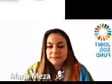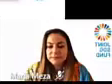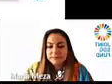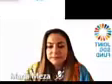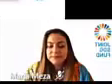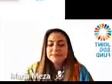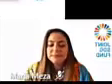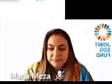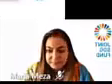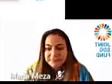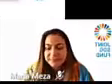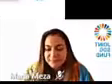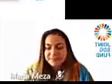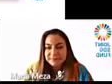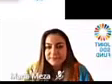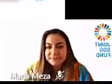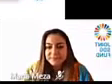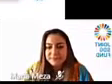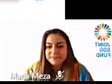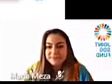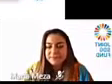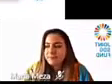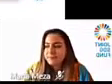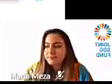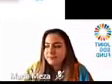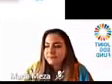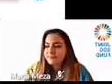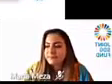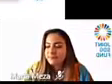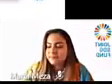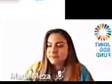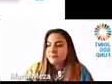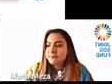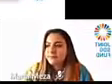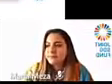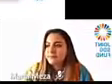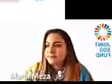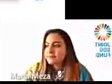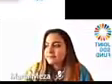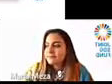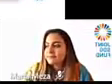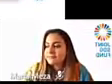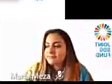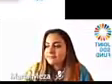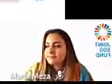projects. So yes, the call opens from that three weeks to present the project and